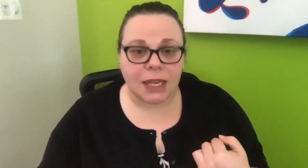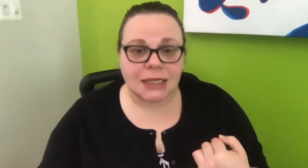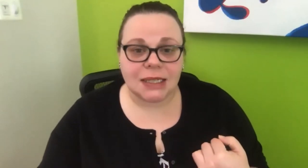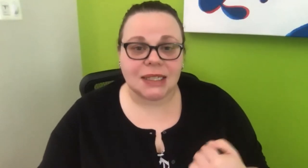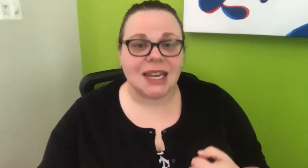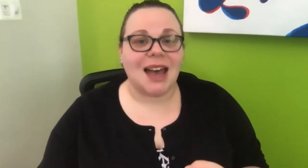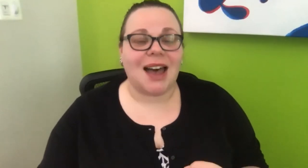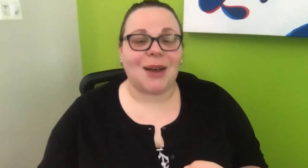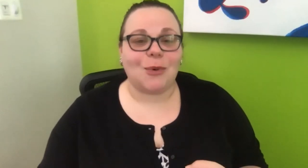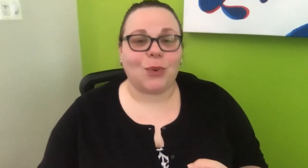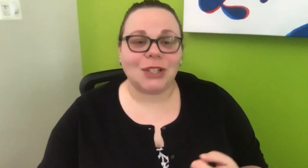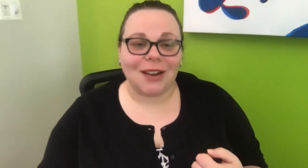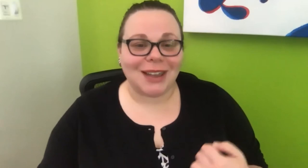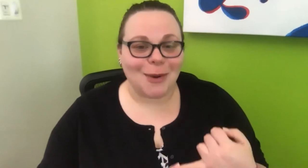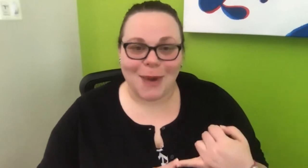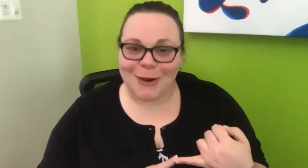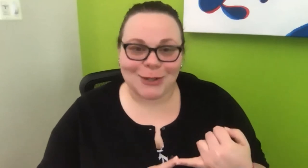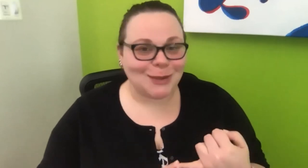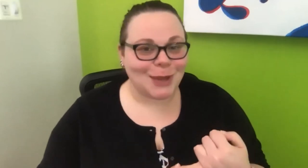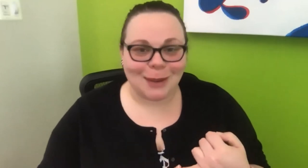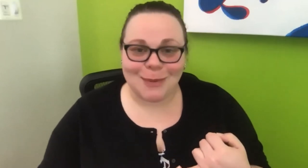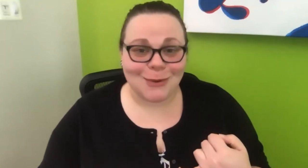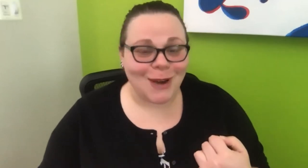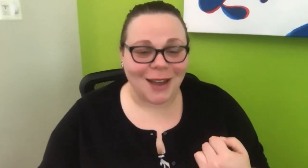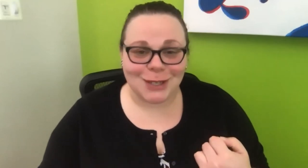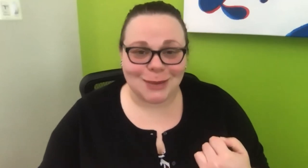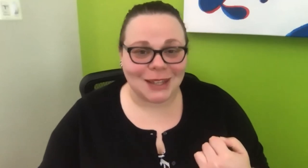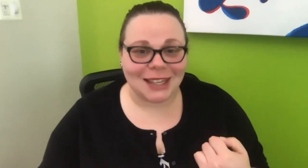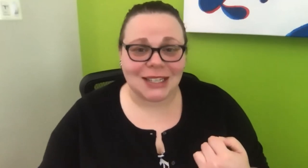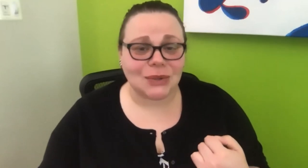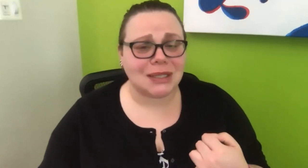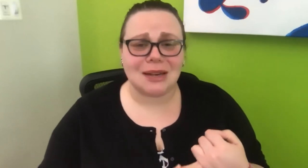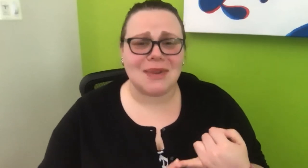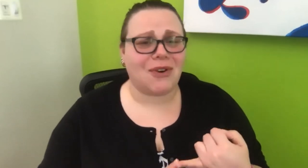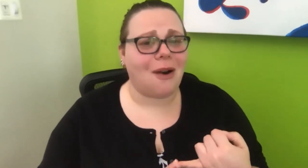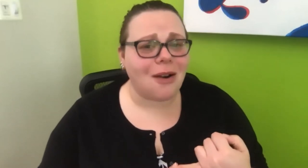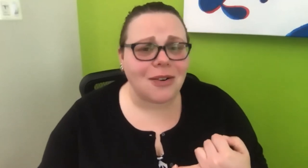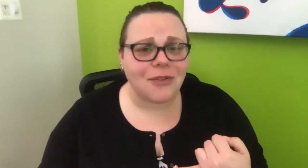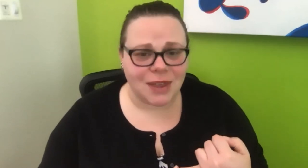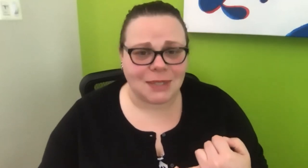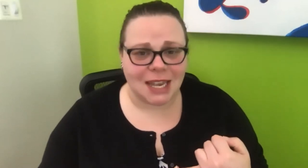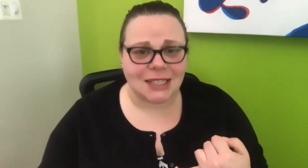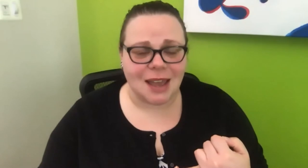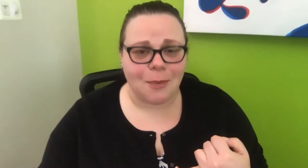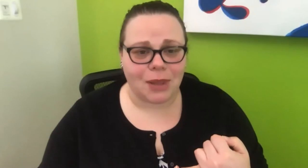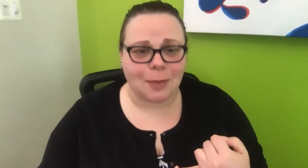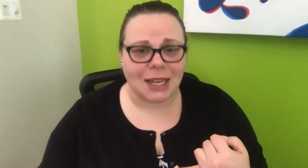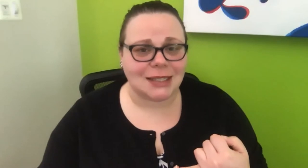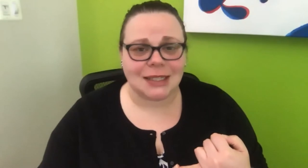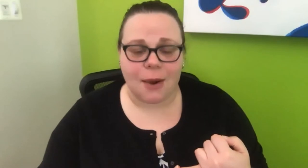we’re talking about Black people who have disabilities, who— It’s going to be even harder for them to get to that polling place that is now hours away.